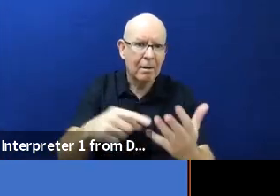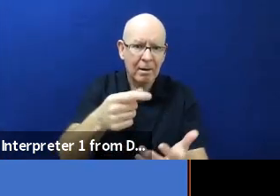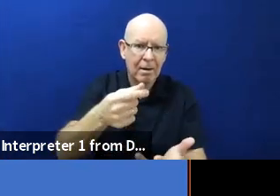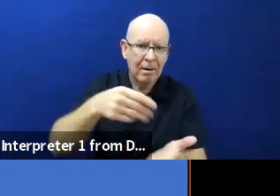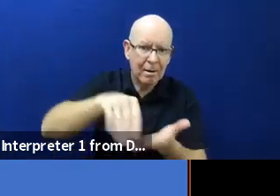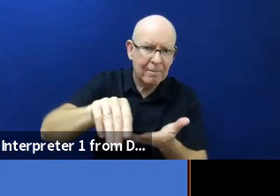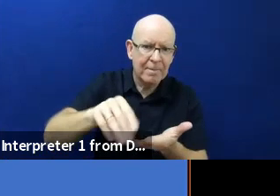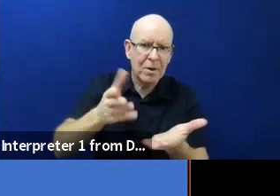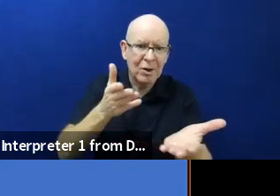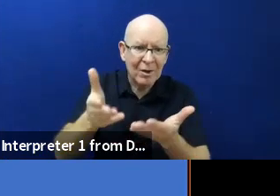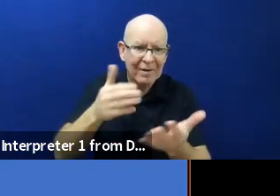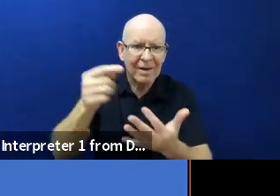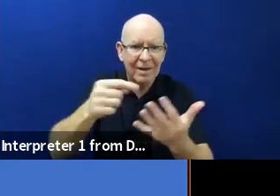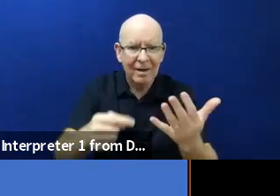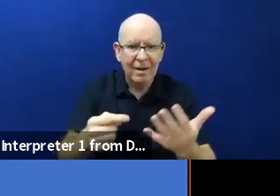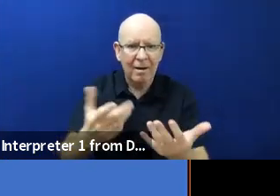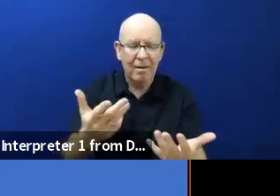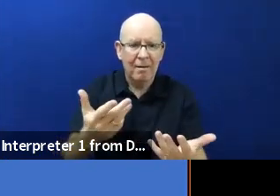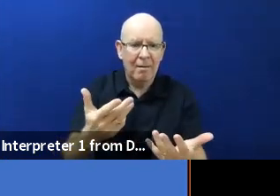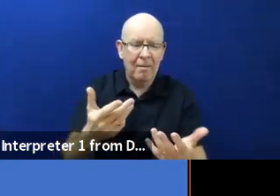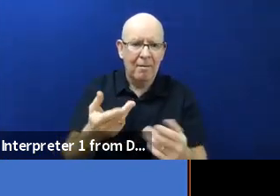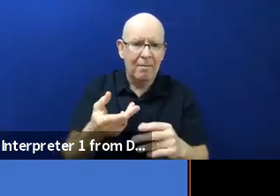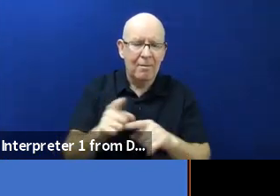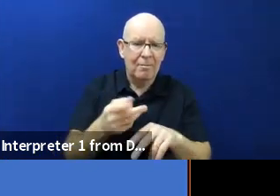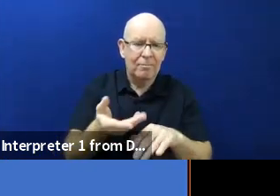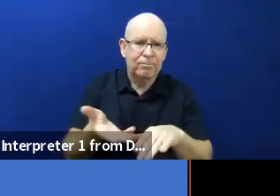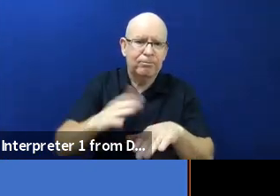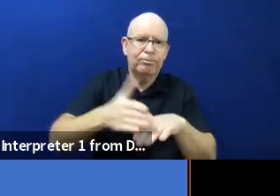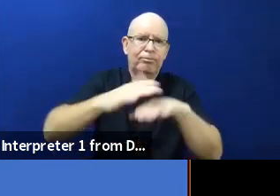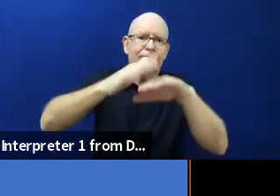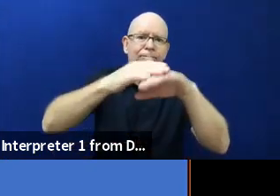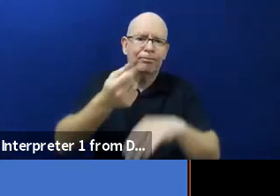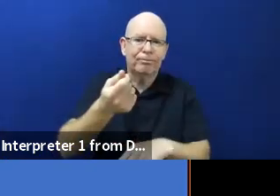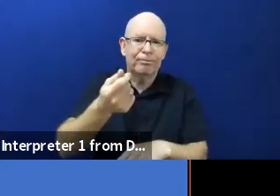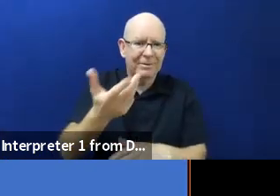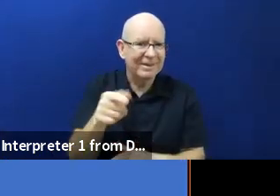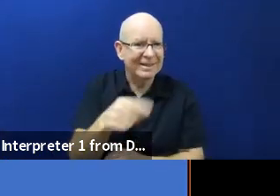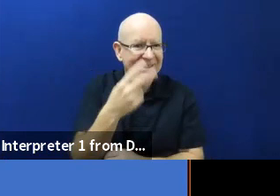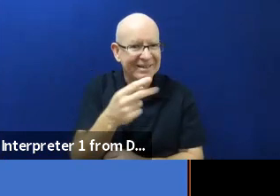when family members have to reduce, stop work or education to provide care and support.